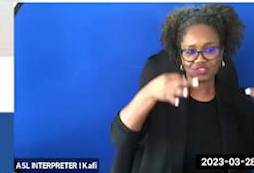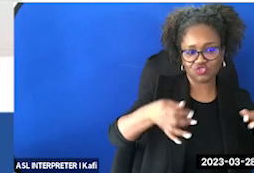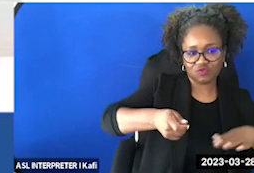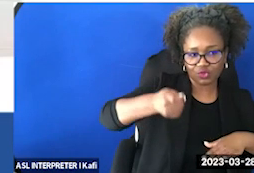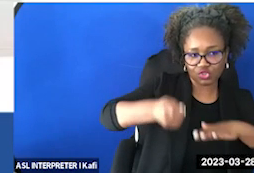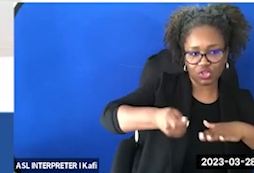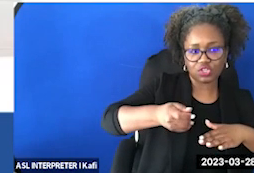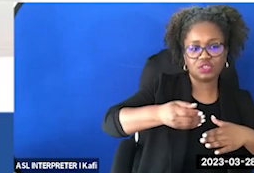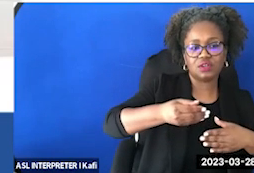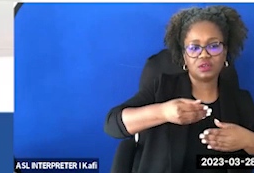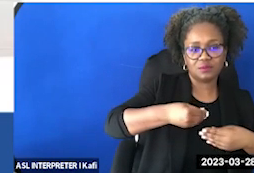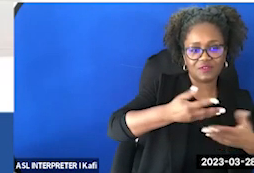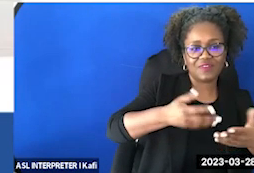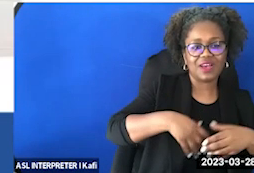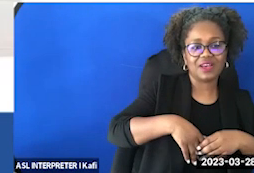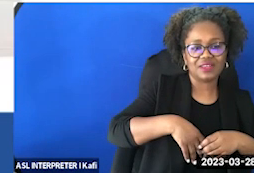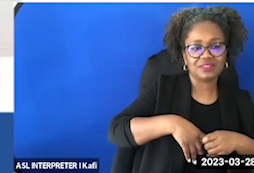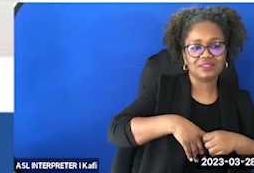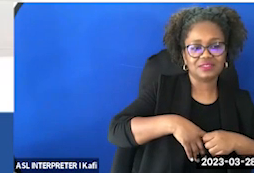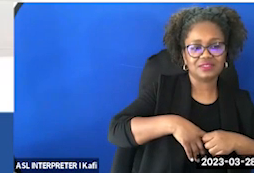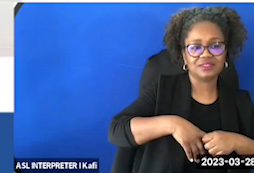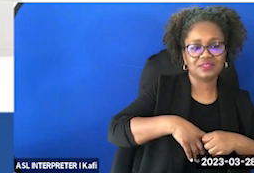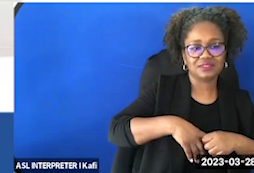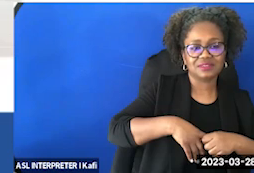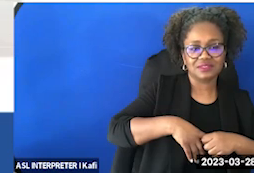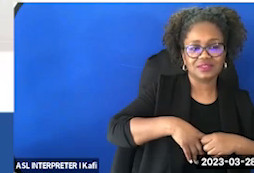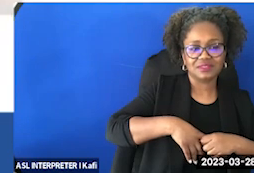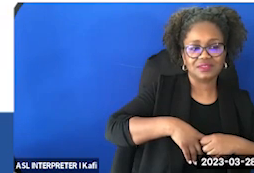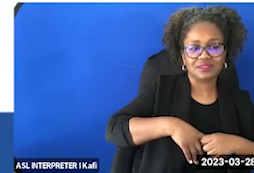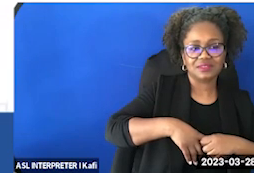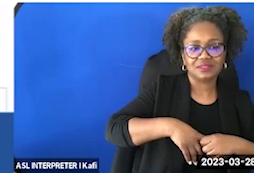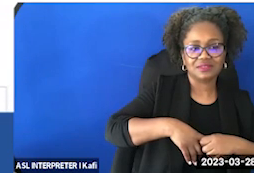Debbie Stine, Science & Technology Policy Academy: Okay, okay. But you know. Debbie Stine, Science & Technology Policy Academy: how do they get access to that money?